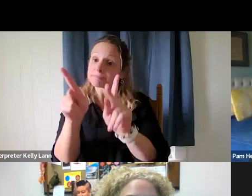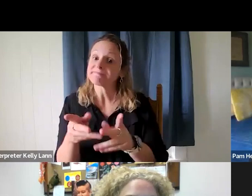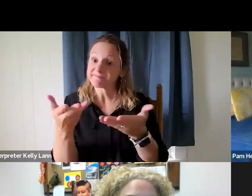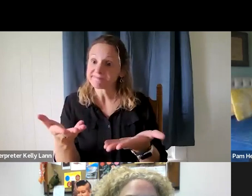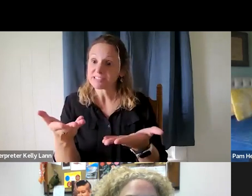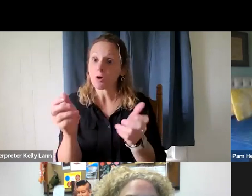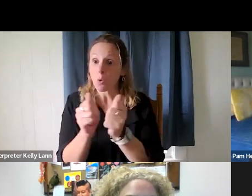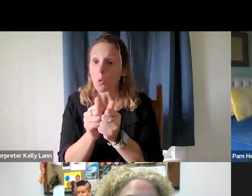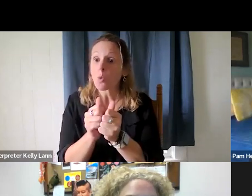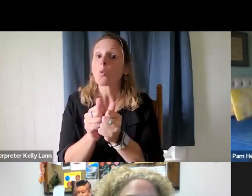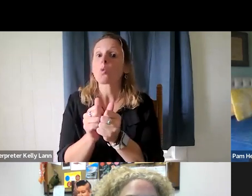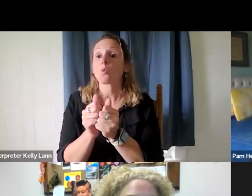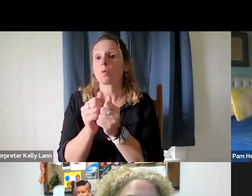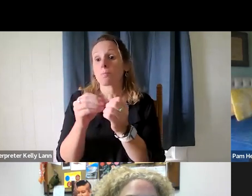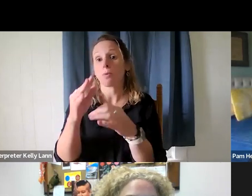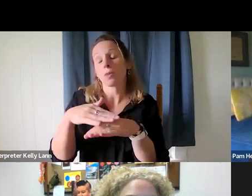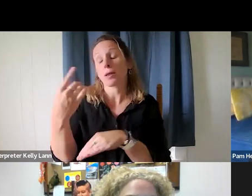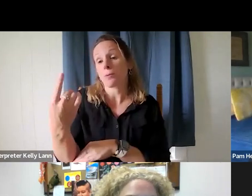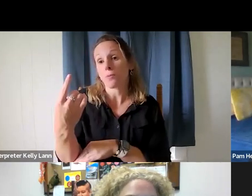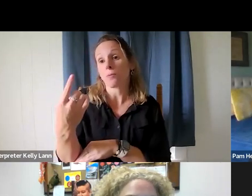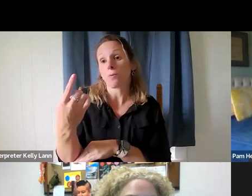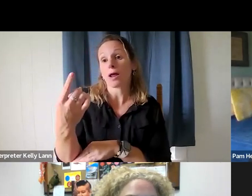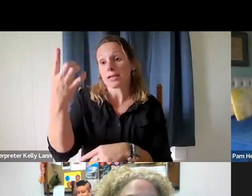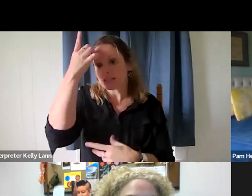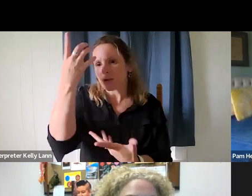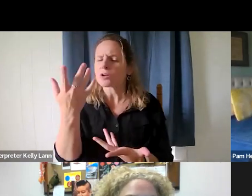with these co-occurring disorders. Can you talk a little bit about that